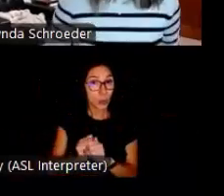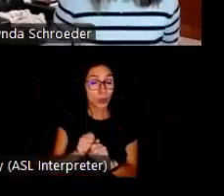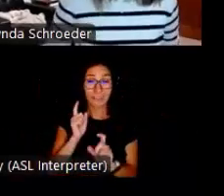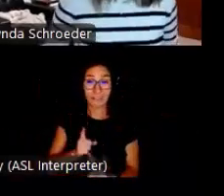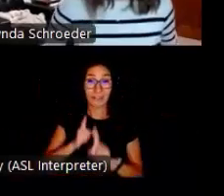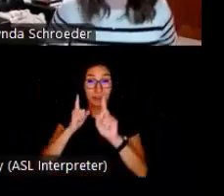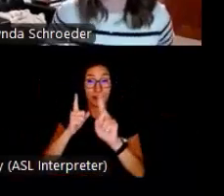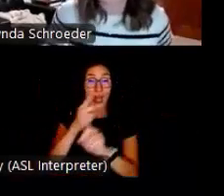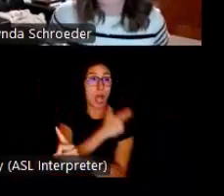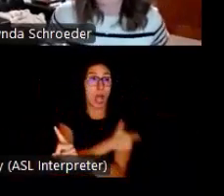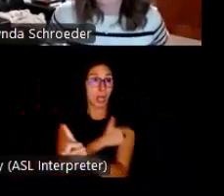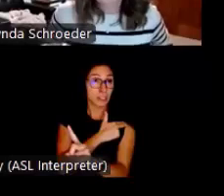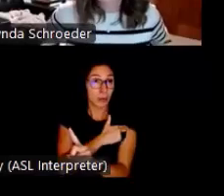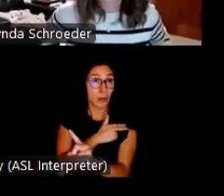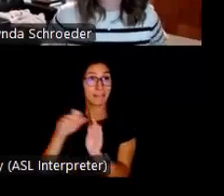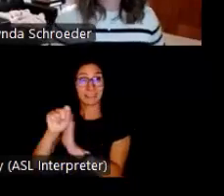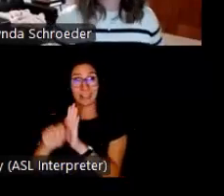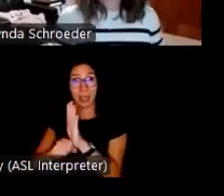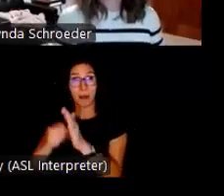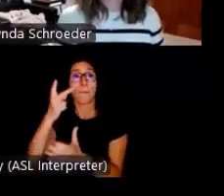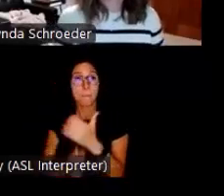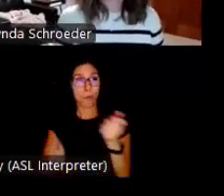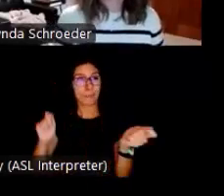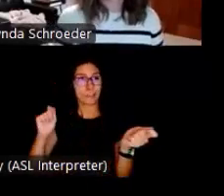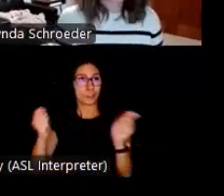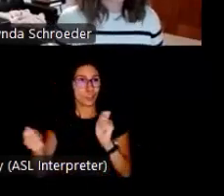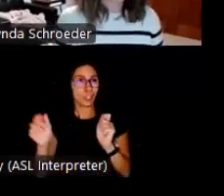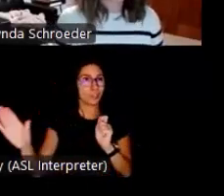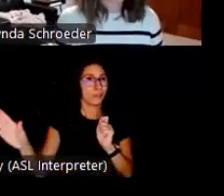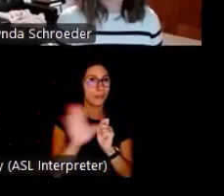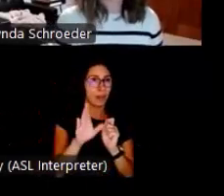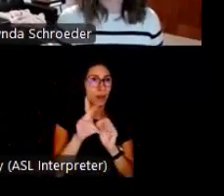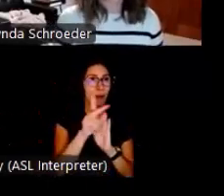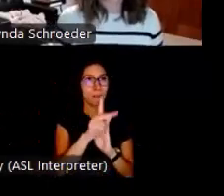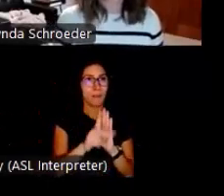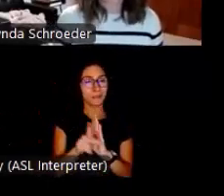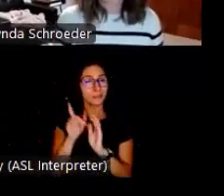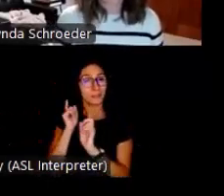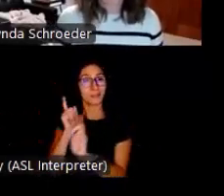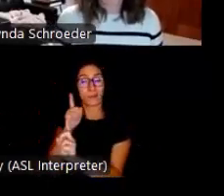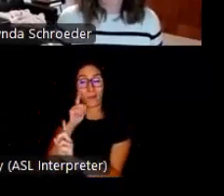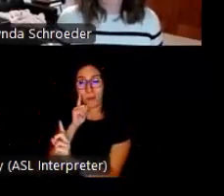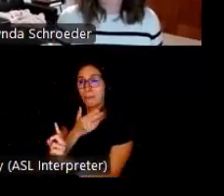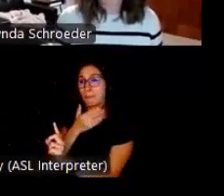and at a state level so that people could better support those who were working in our hospitals,